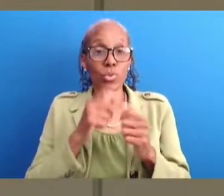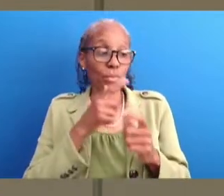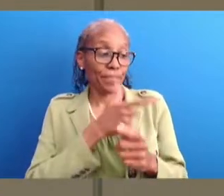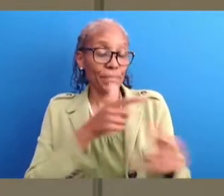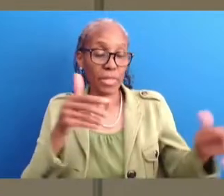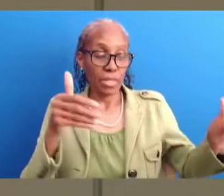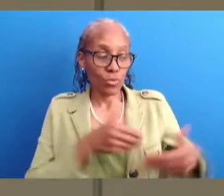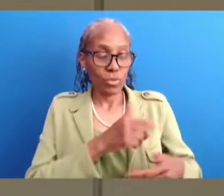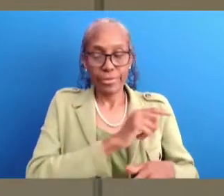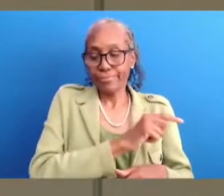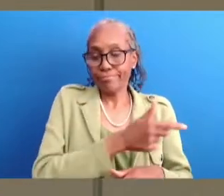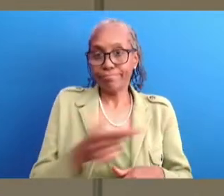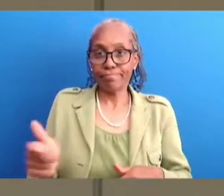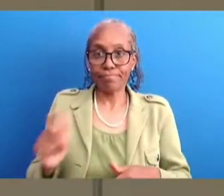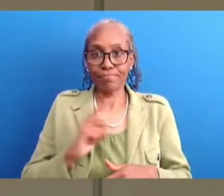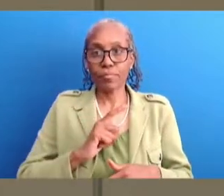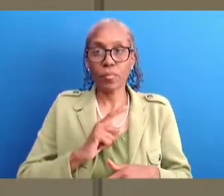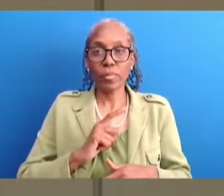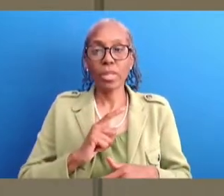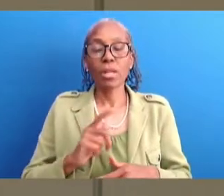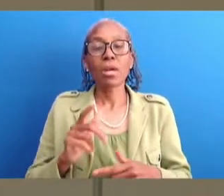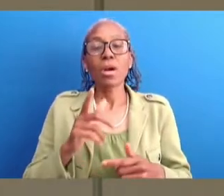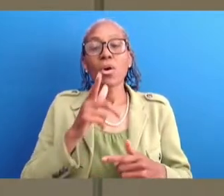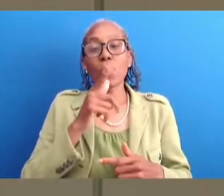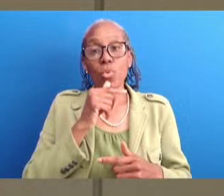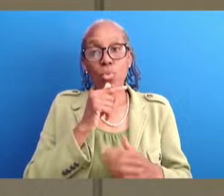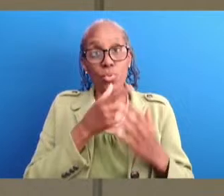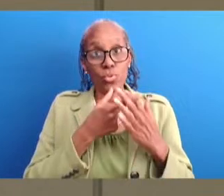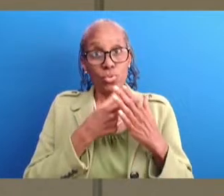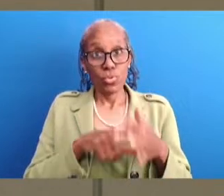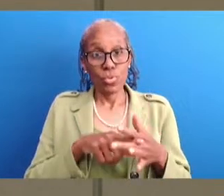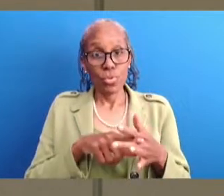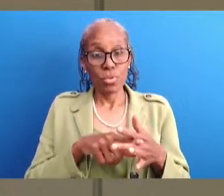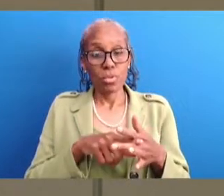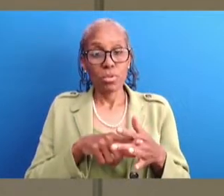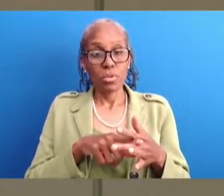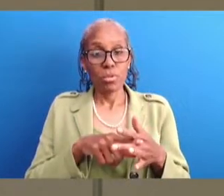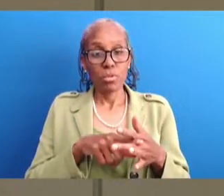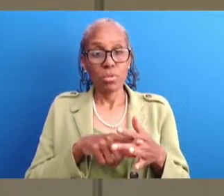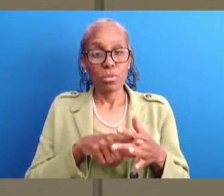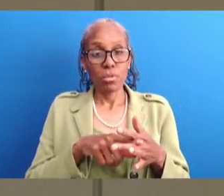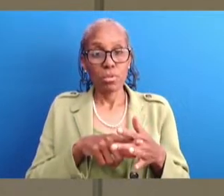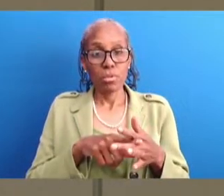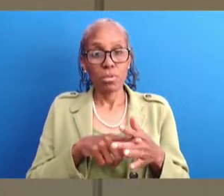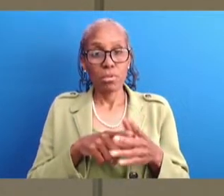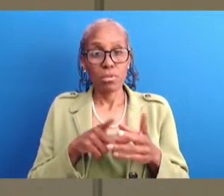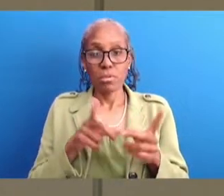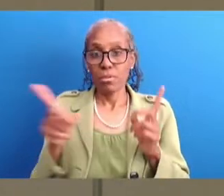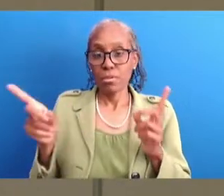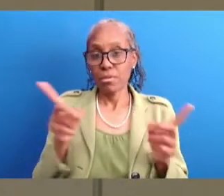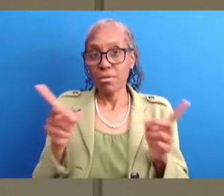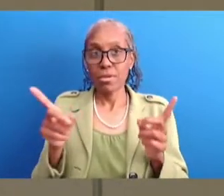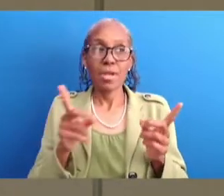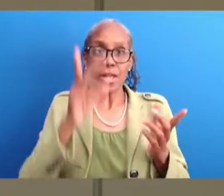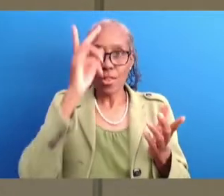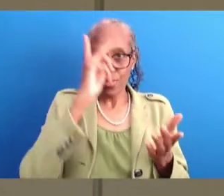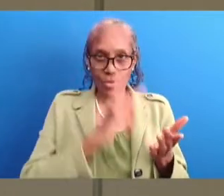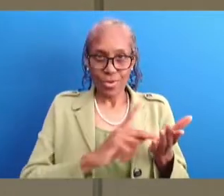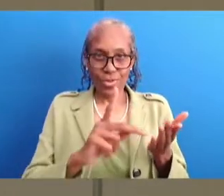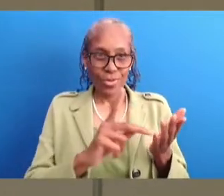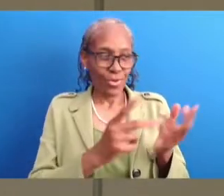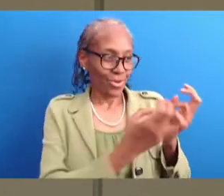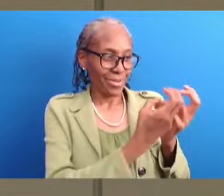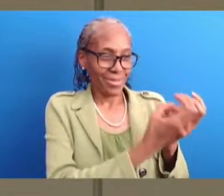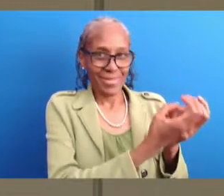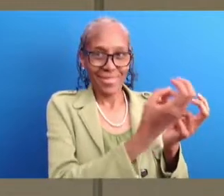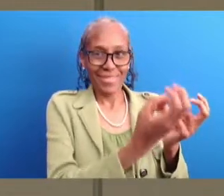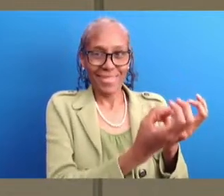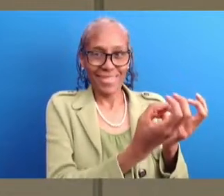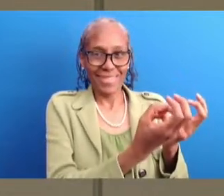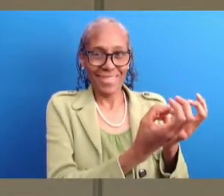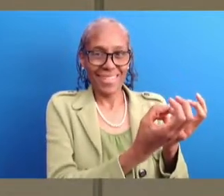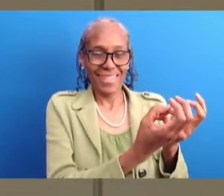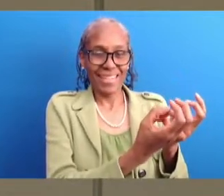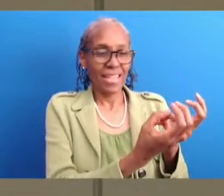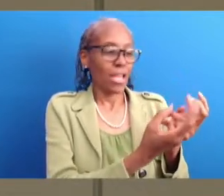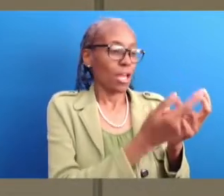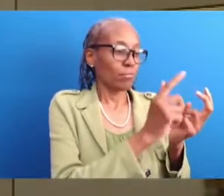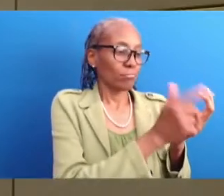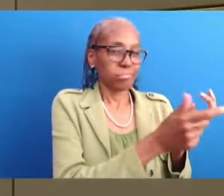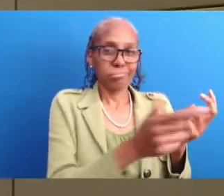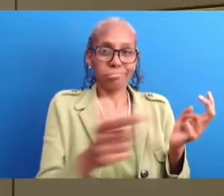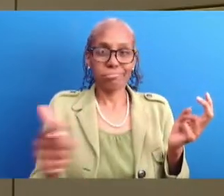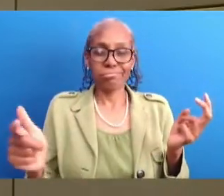AND WITH THAT, WE ARE GOING TO